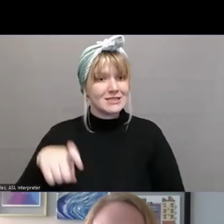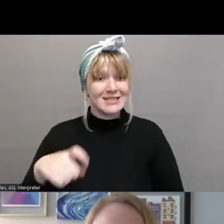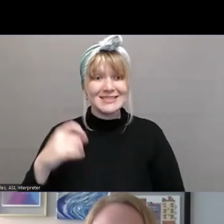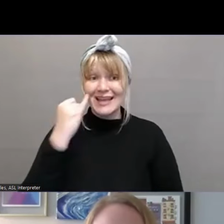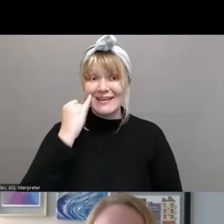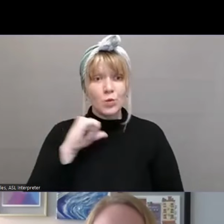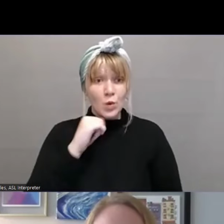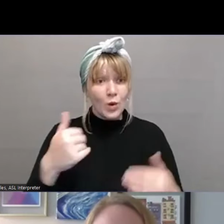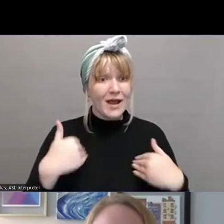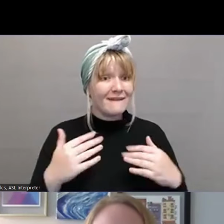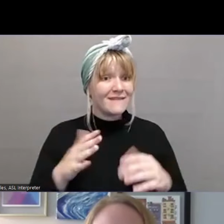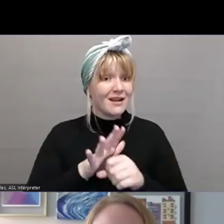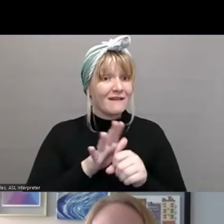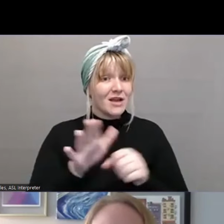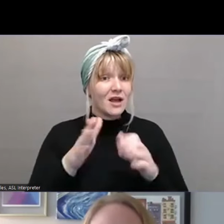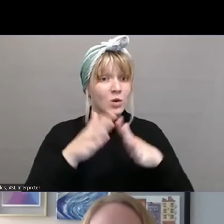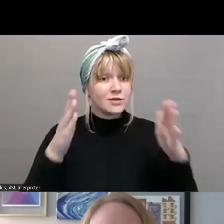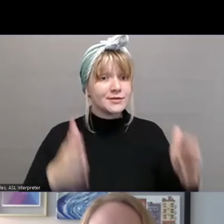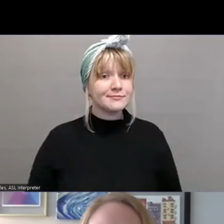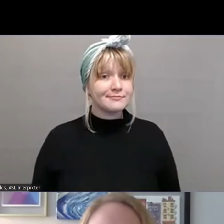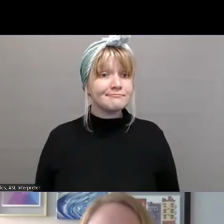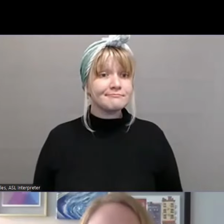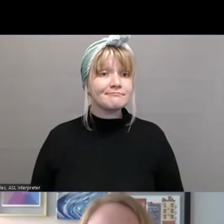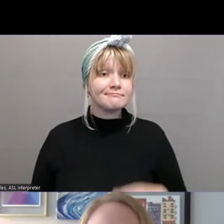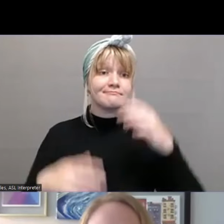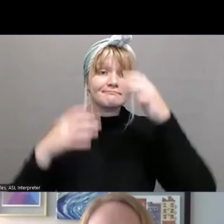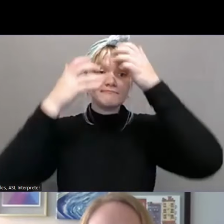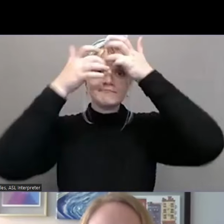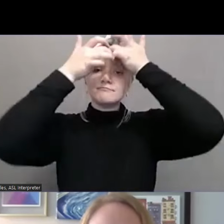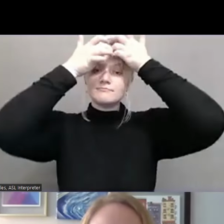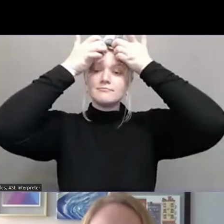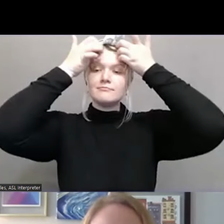ERICA McFADDEN: Thank you, Kelsey.